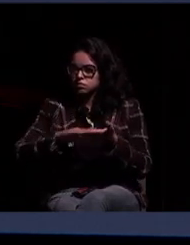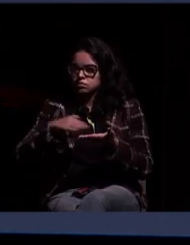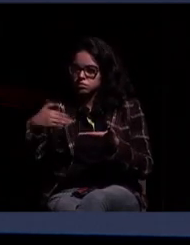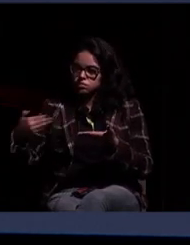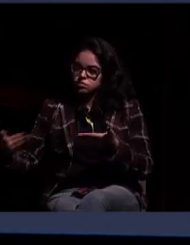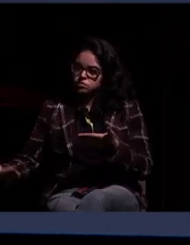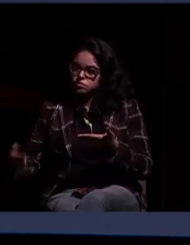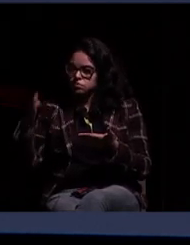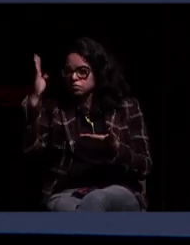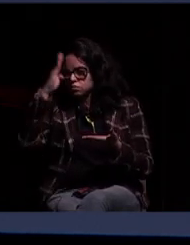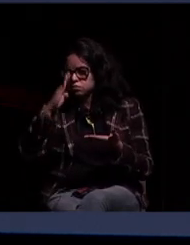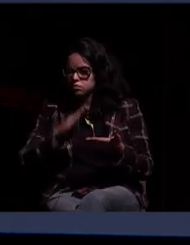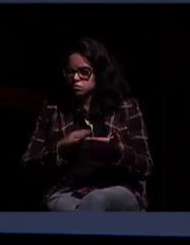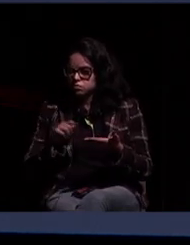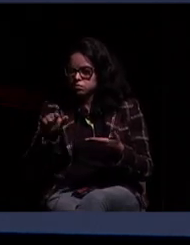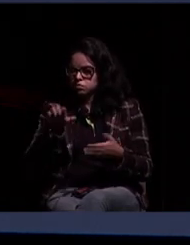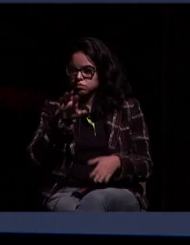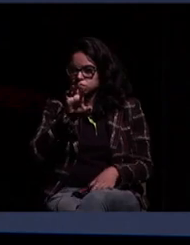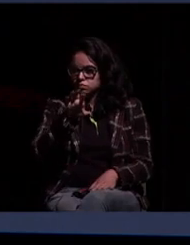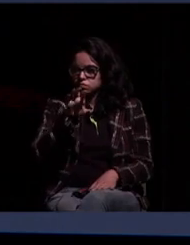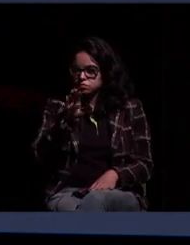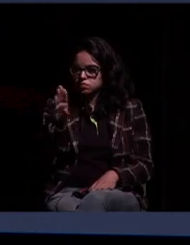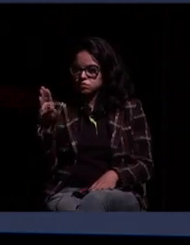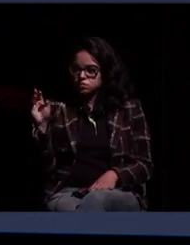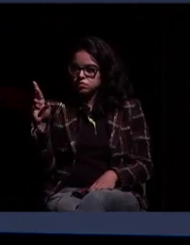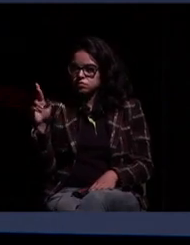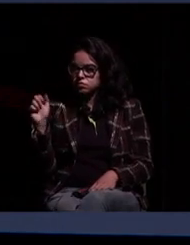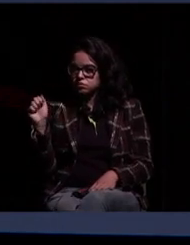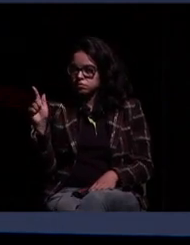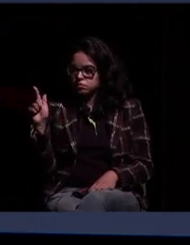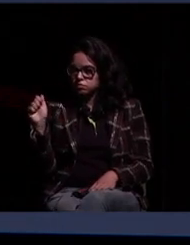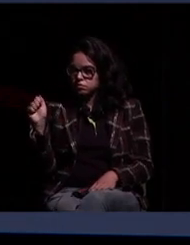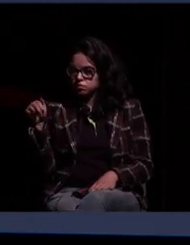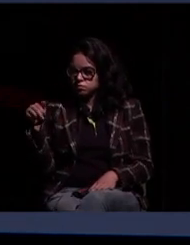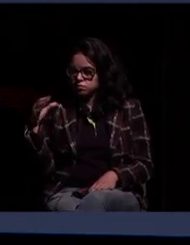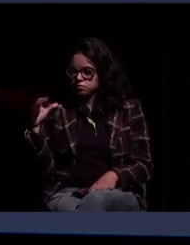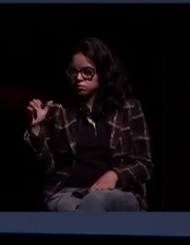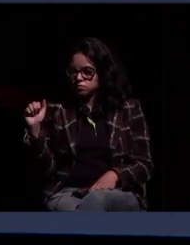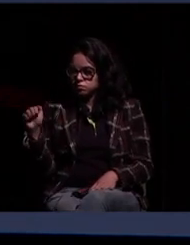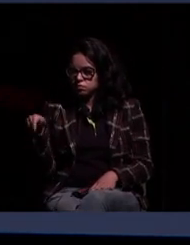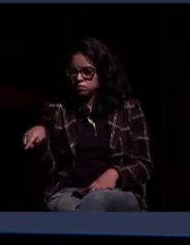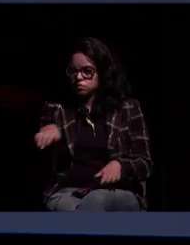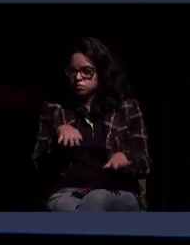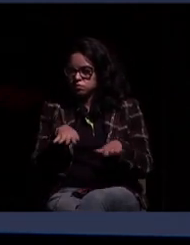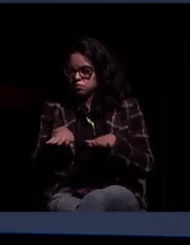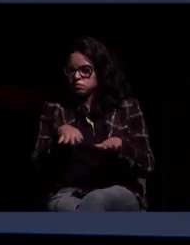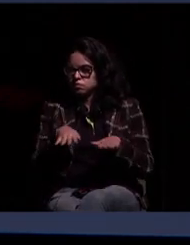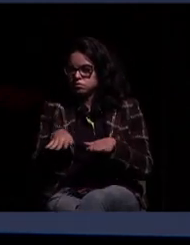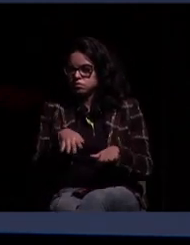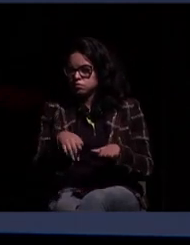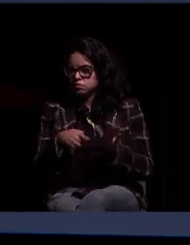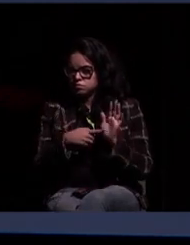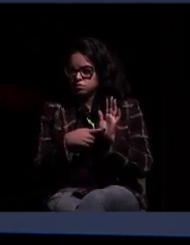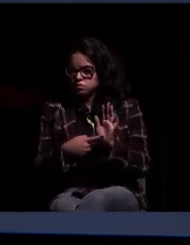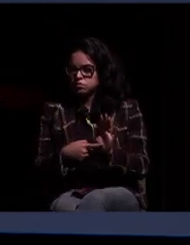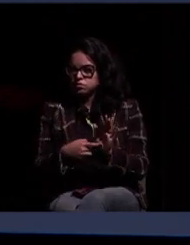in the city of Bragança, in the north of Portugal... The movement spread throughout